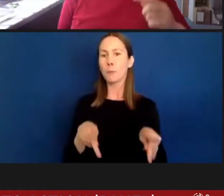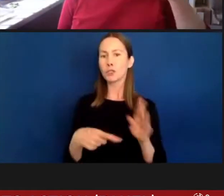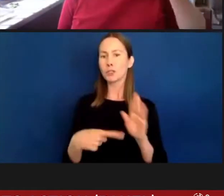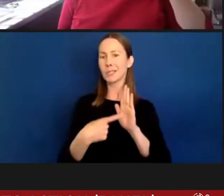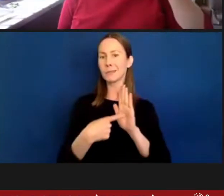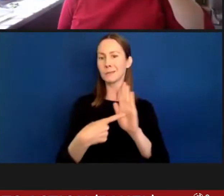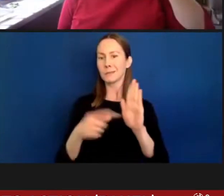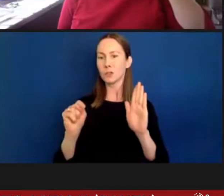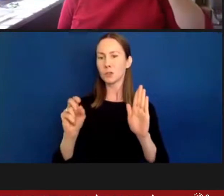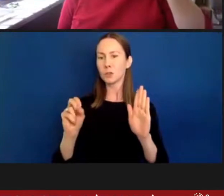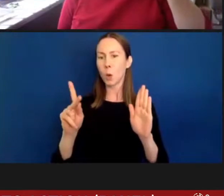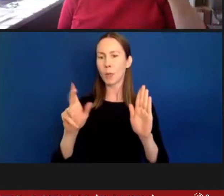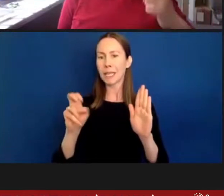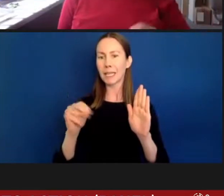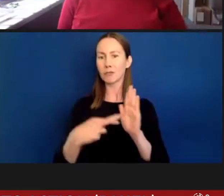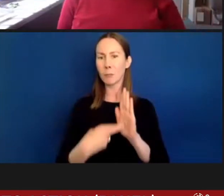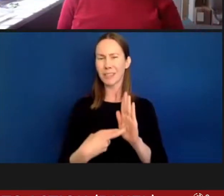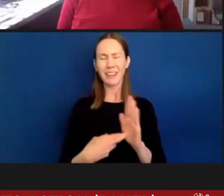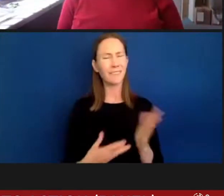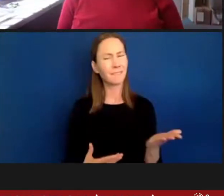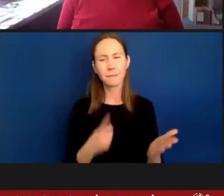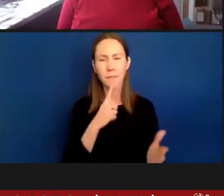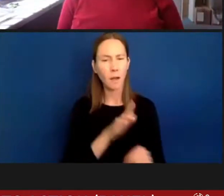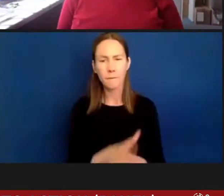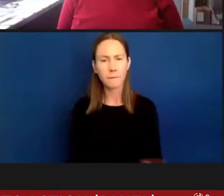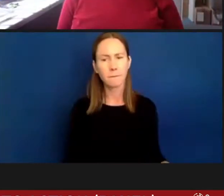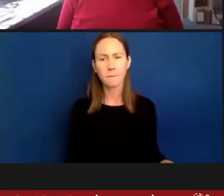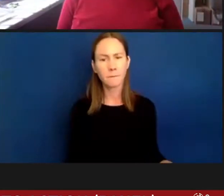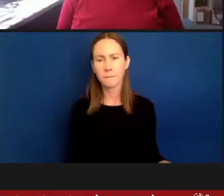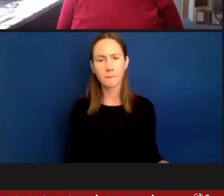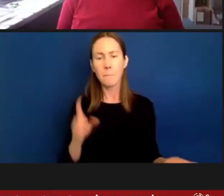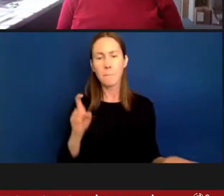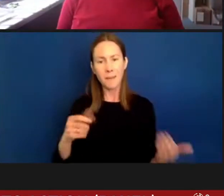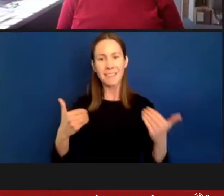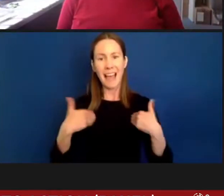They actually have to have a seat at the table, a voice at the table, and power to make change.